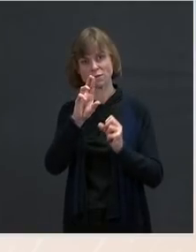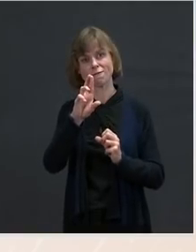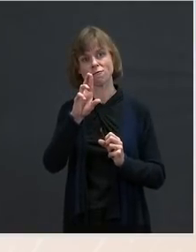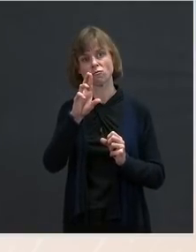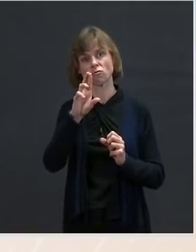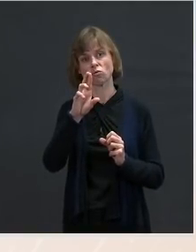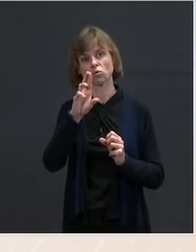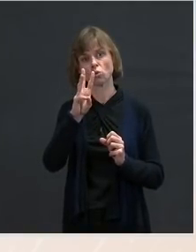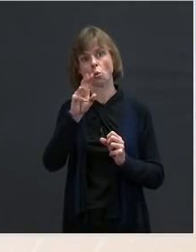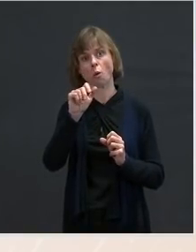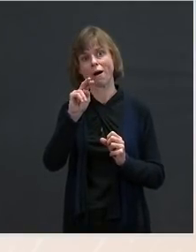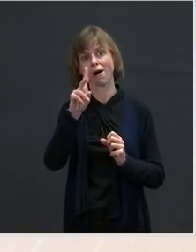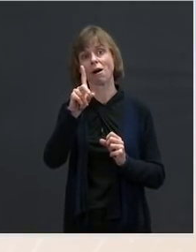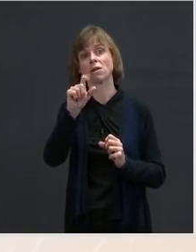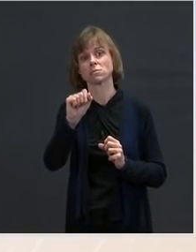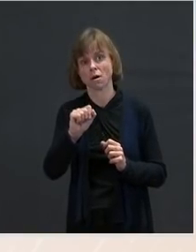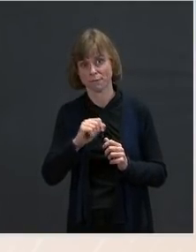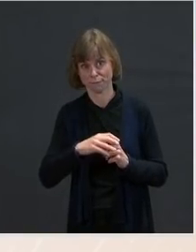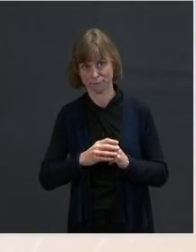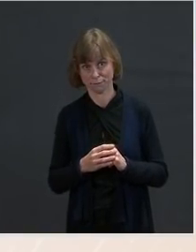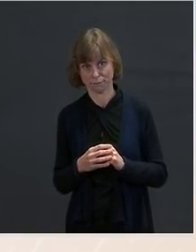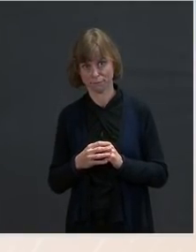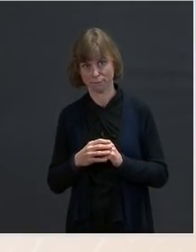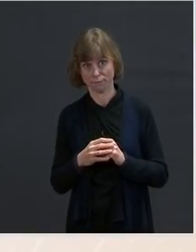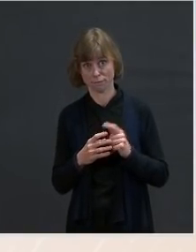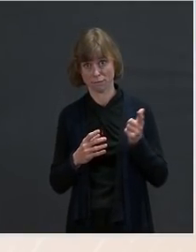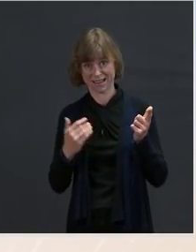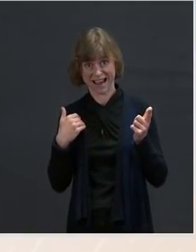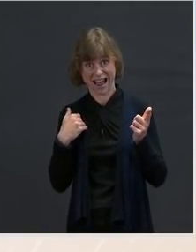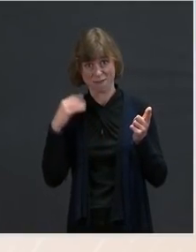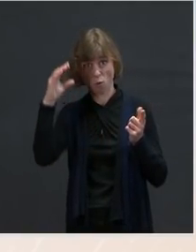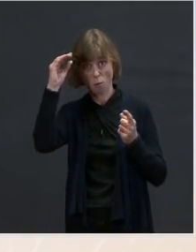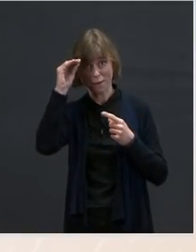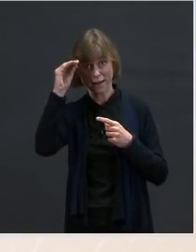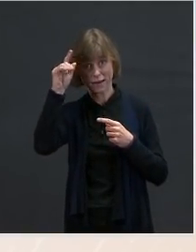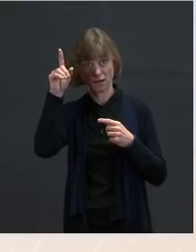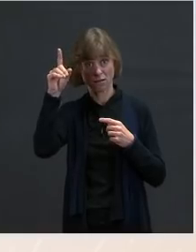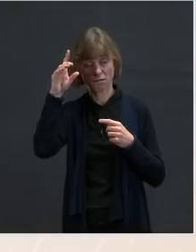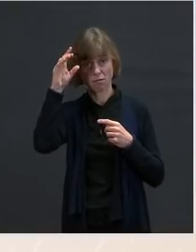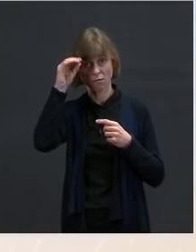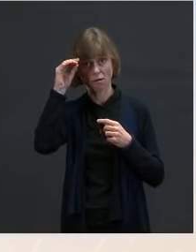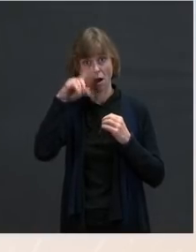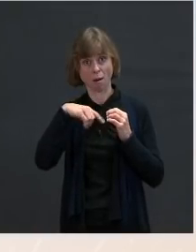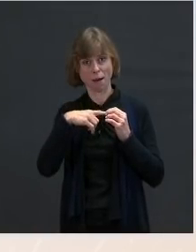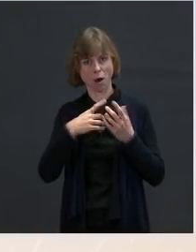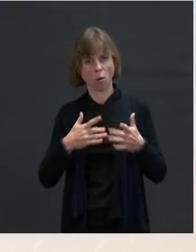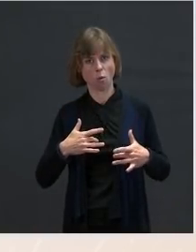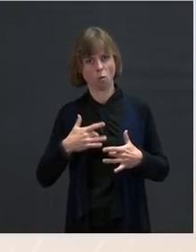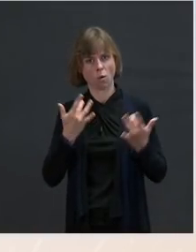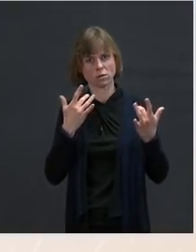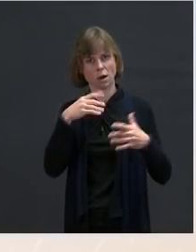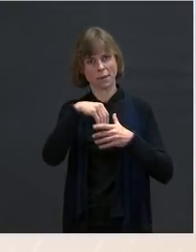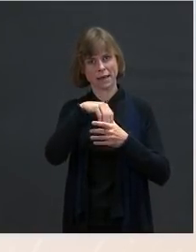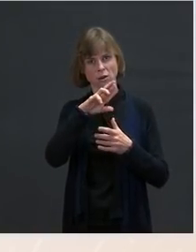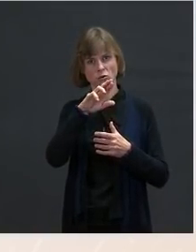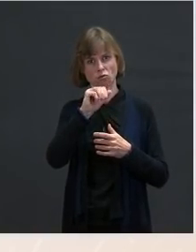Does he have any views on the current trial that's going on in Rwanda of Paul Rusesabagina,